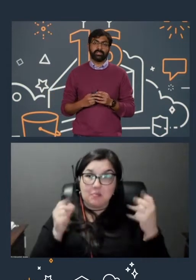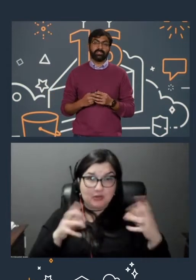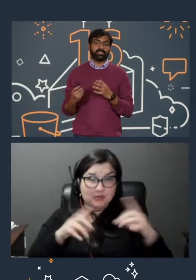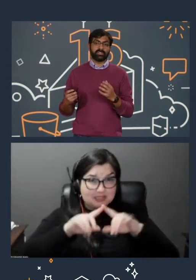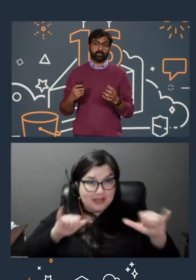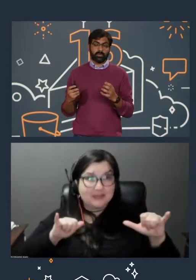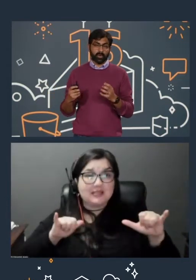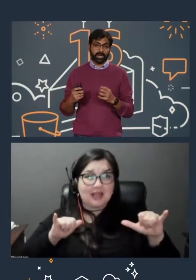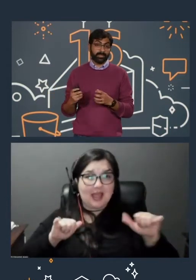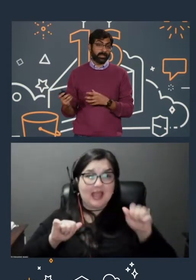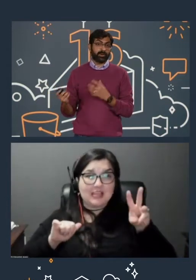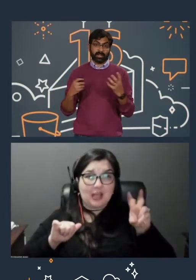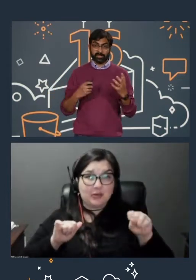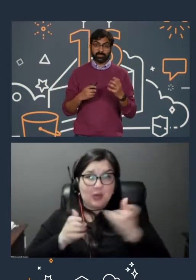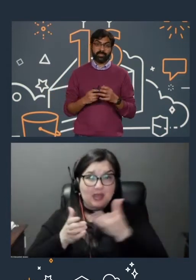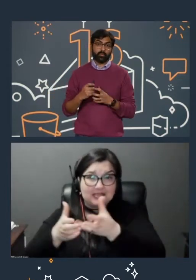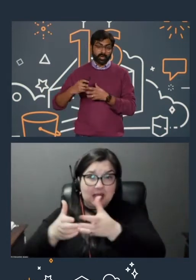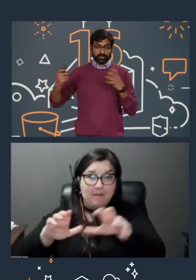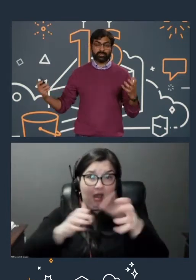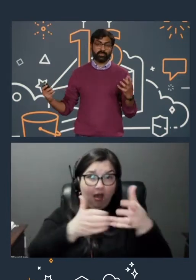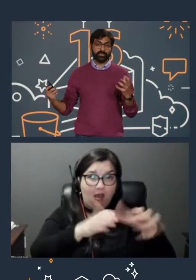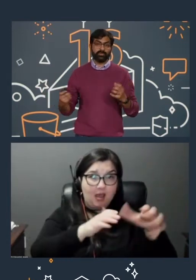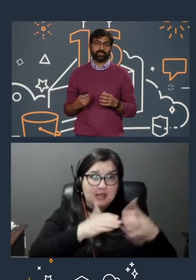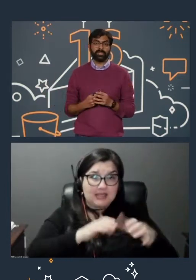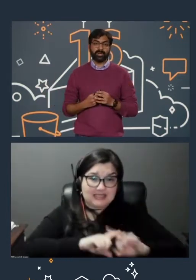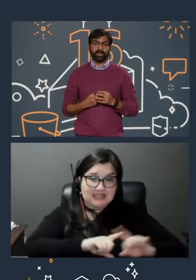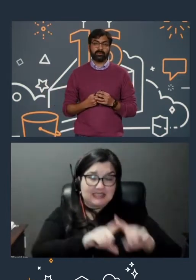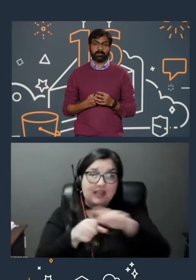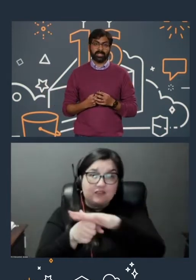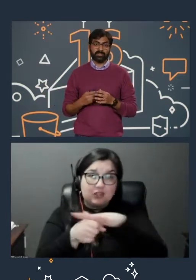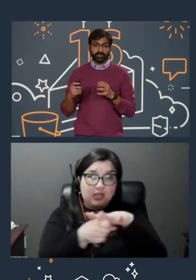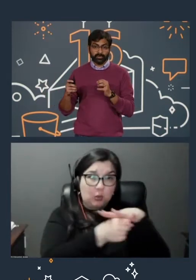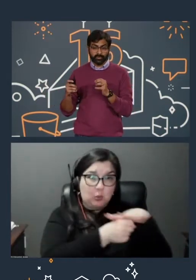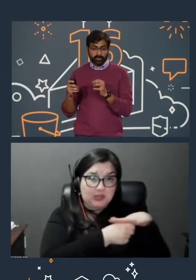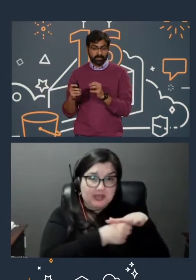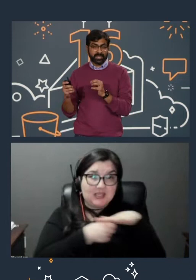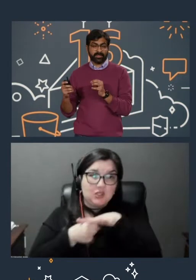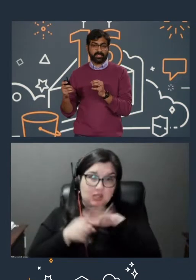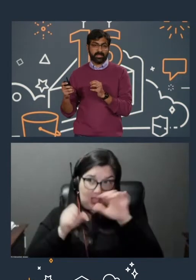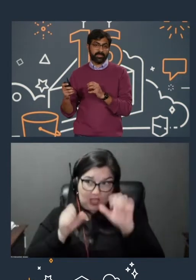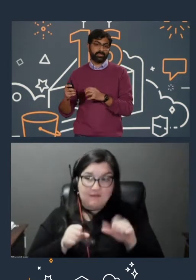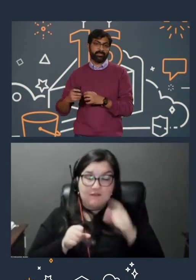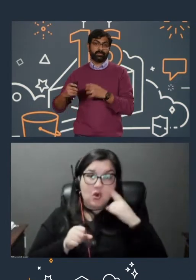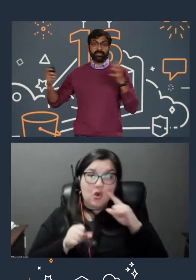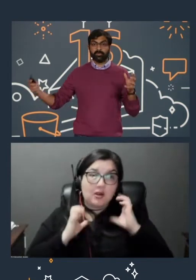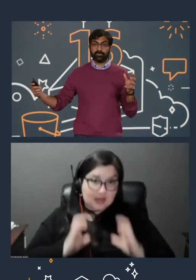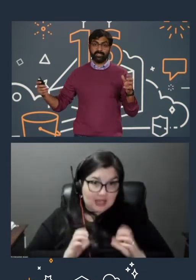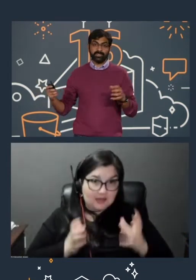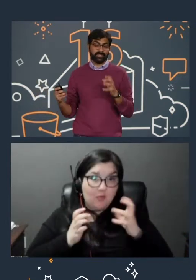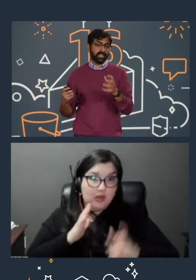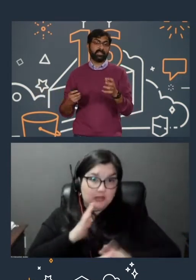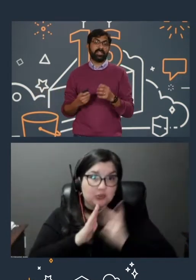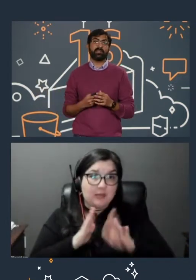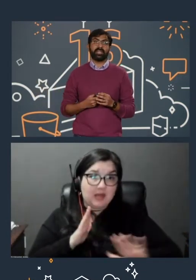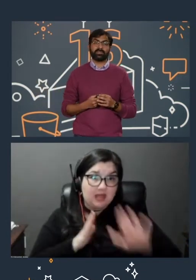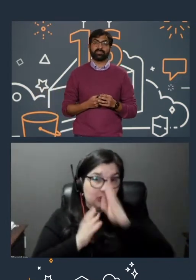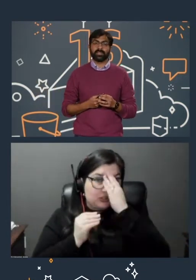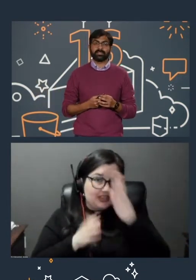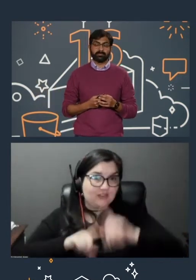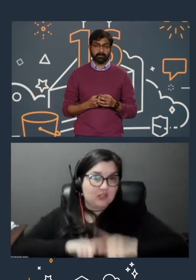So this is a great way that our customer that wants to use replication to replicate their data to different regions, they can use this.